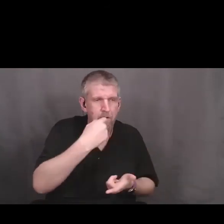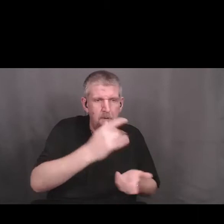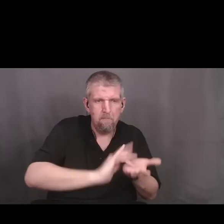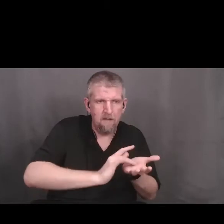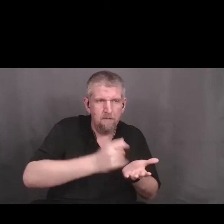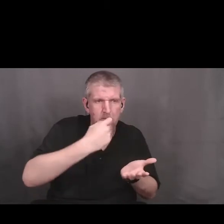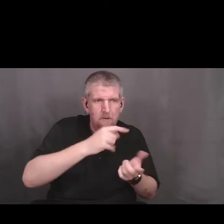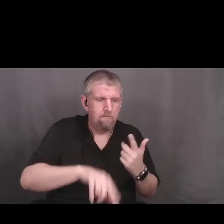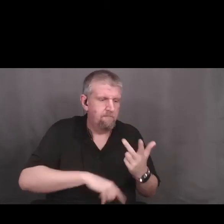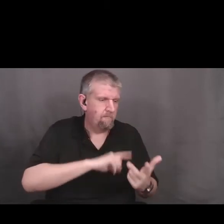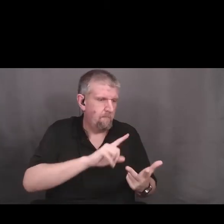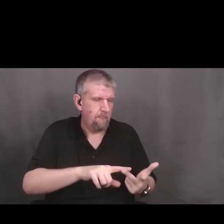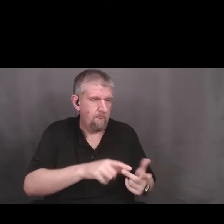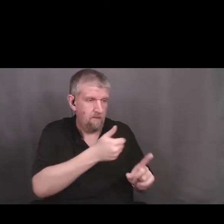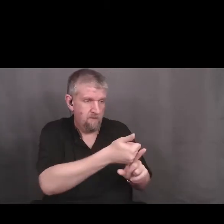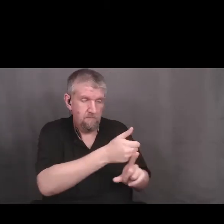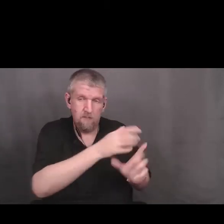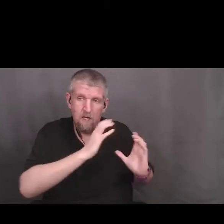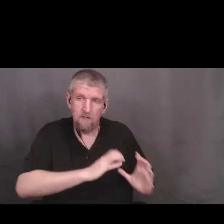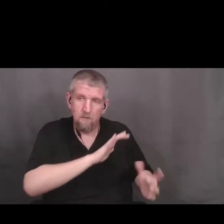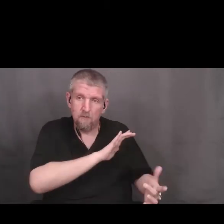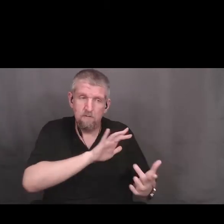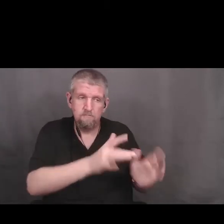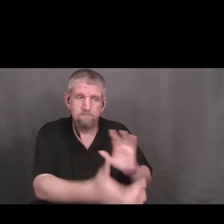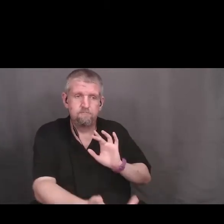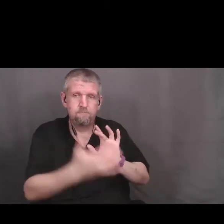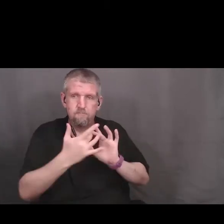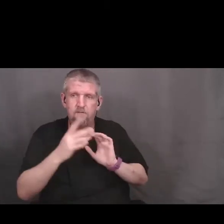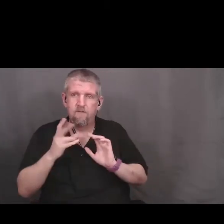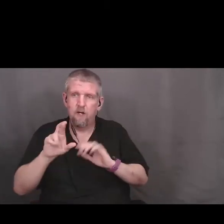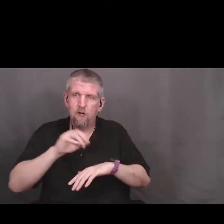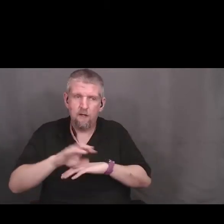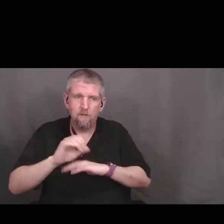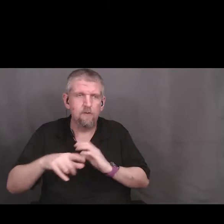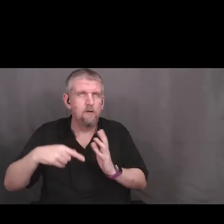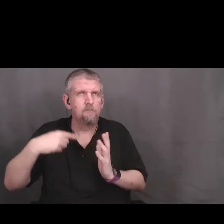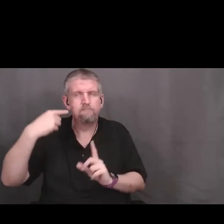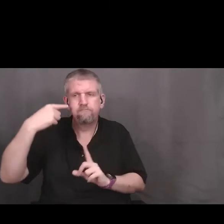is the client supposed to get in contact with a vocational rehabilitation counselor once a month,